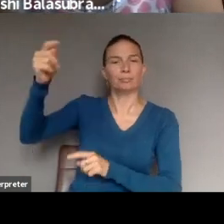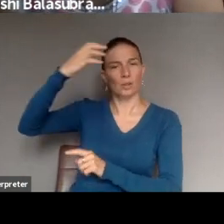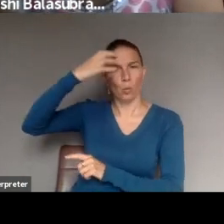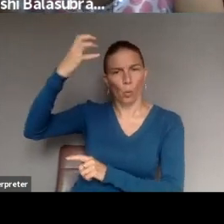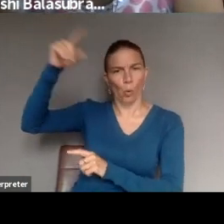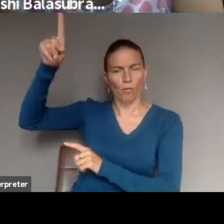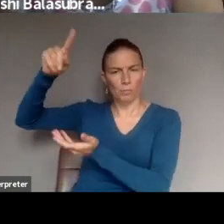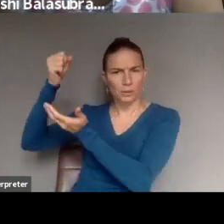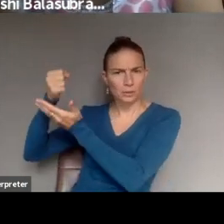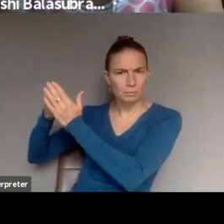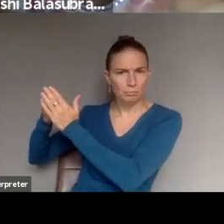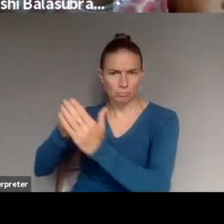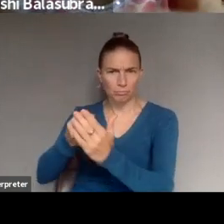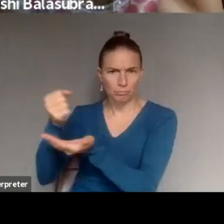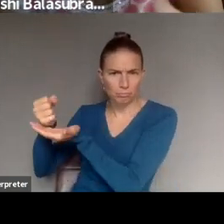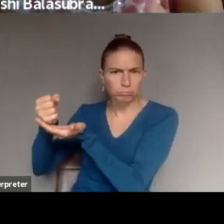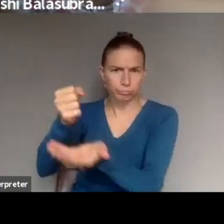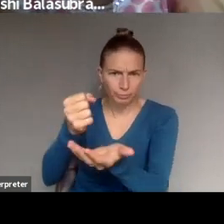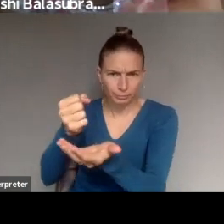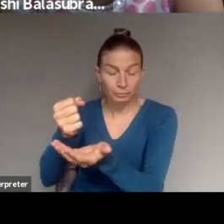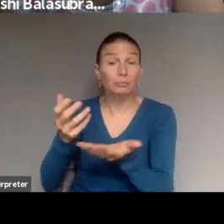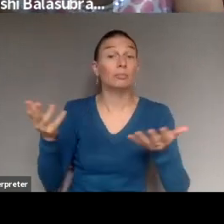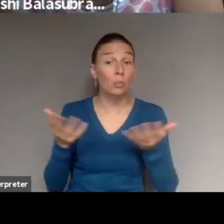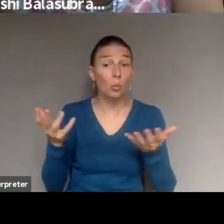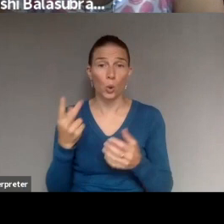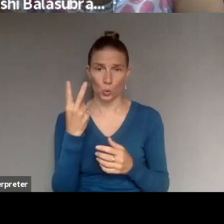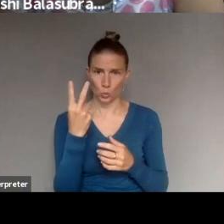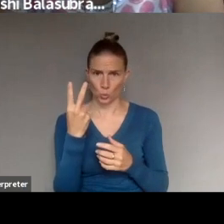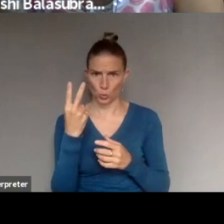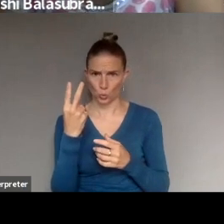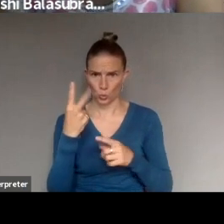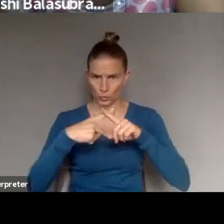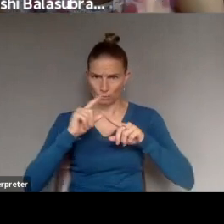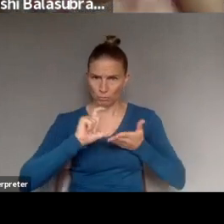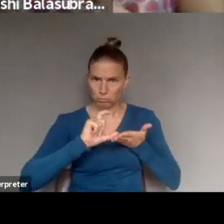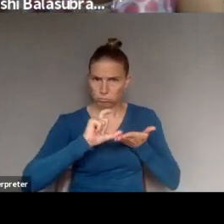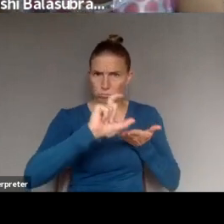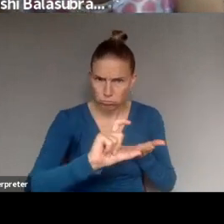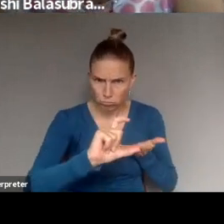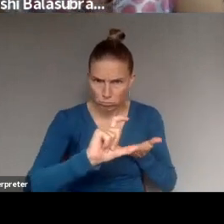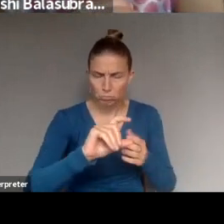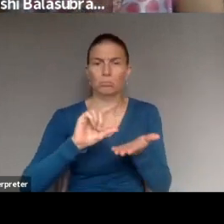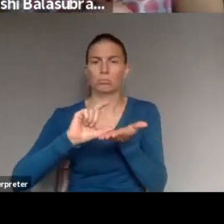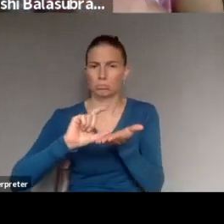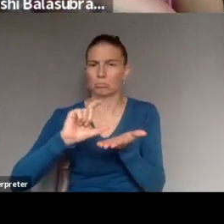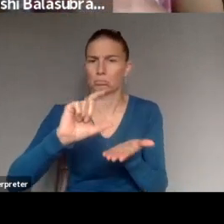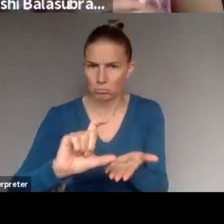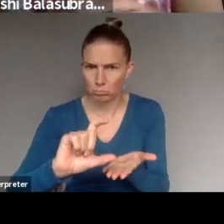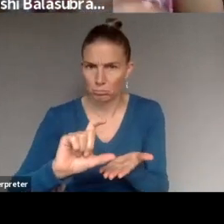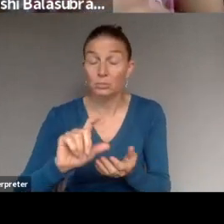which is paid in two instalments in 3 months. Apart from this union has come up with a guideline to ensure